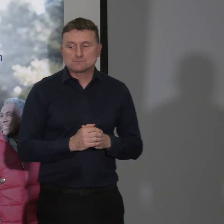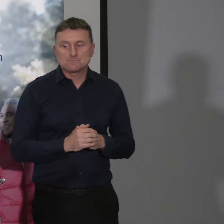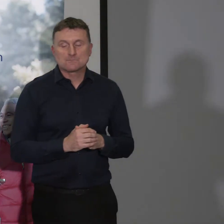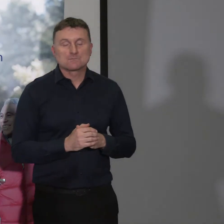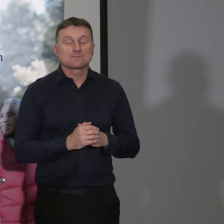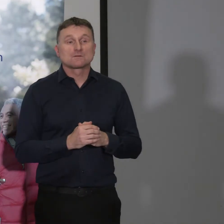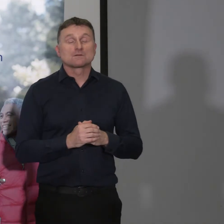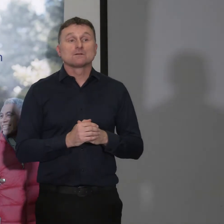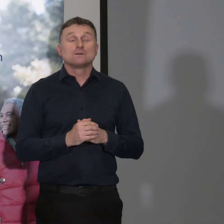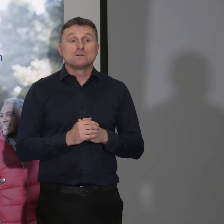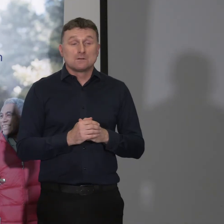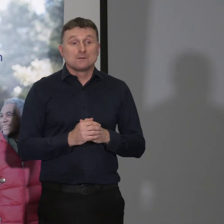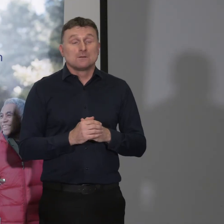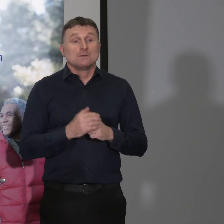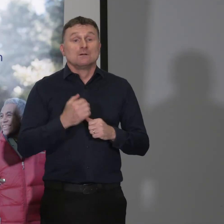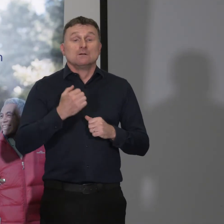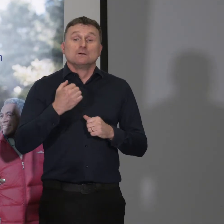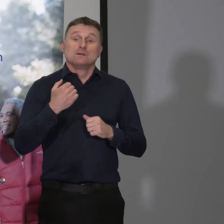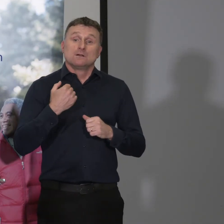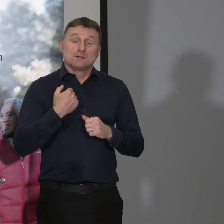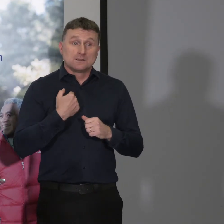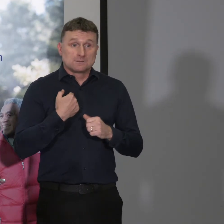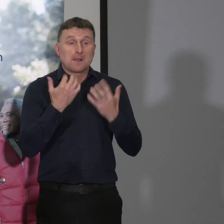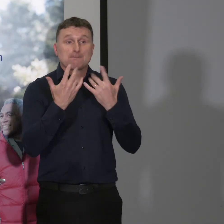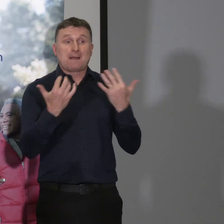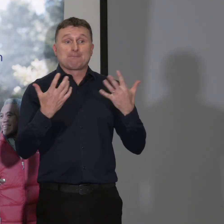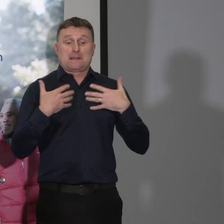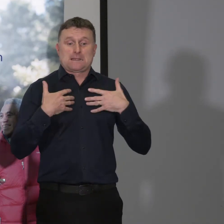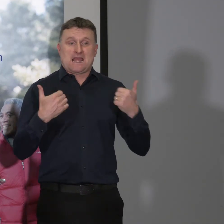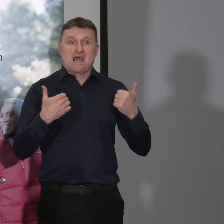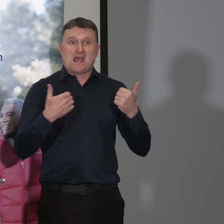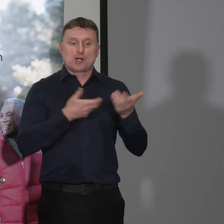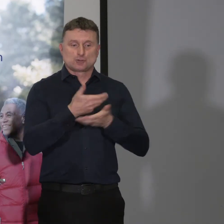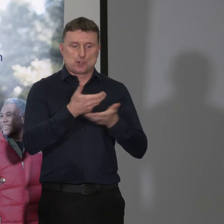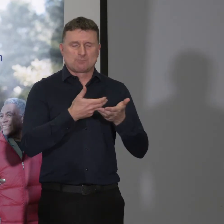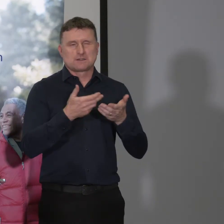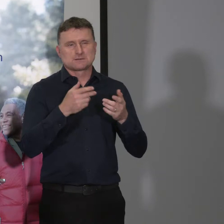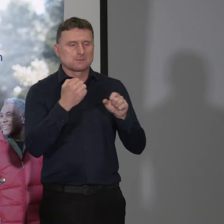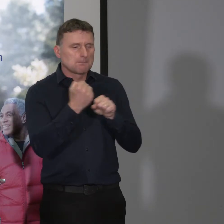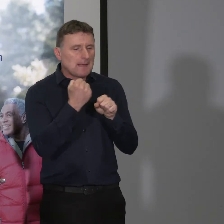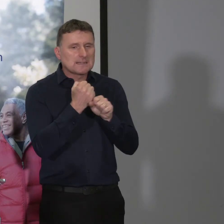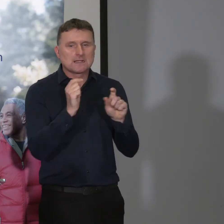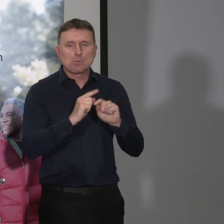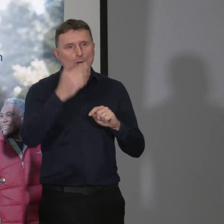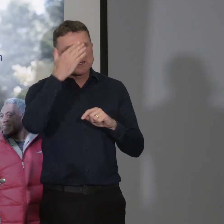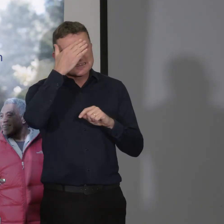working with our colleagues in the national public service on